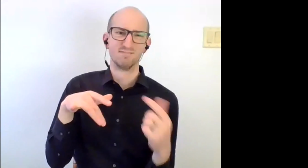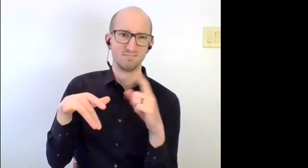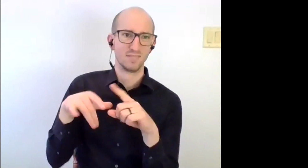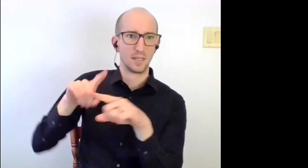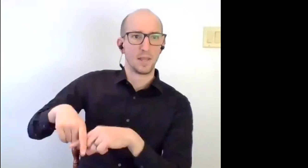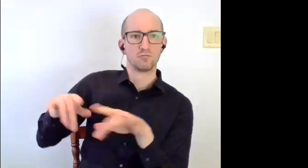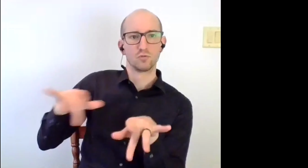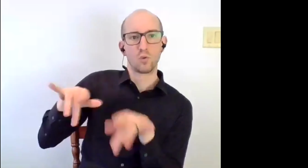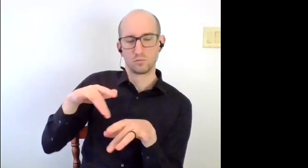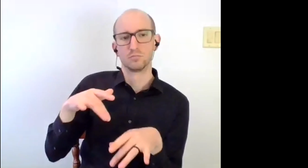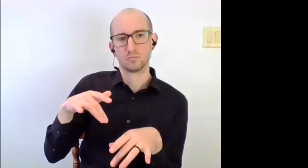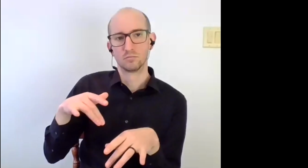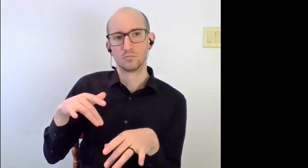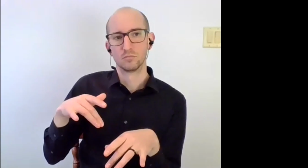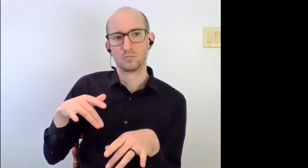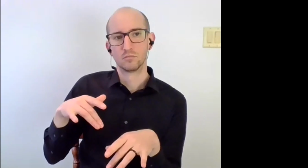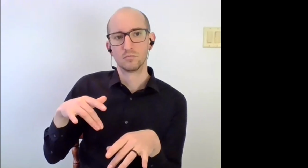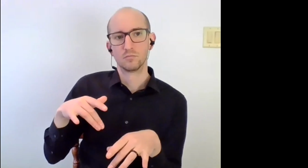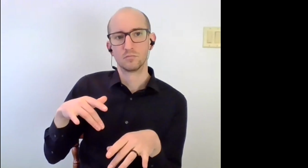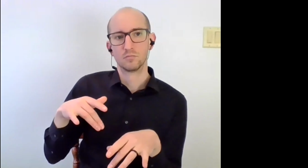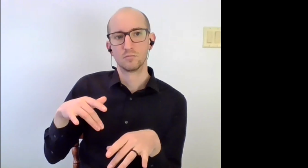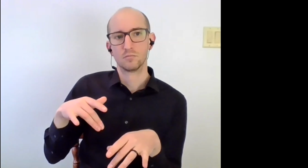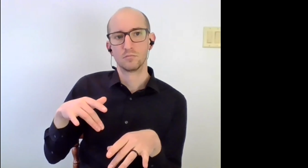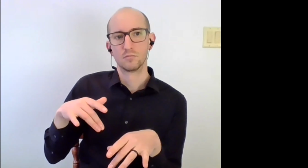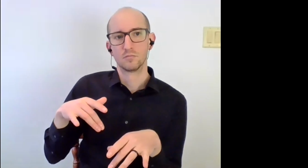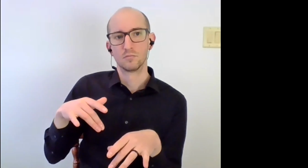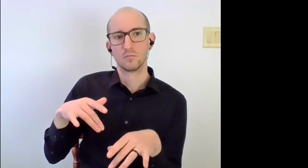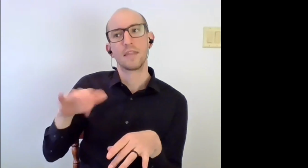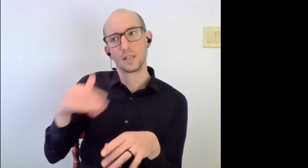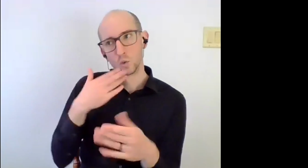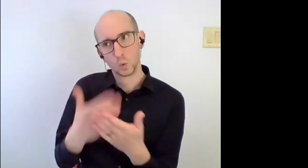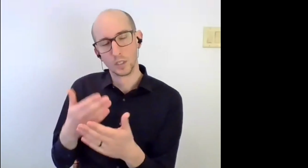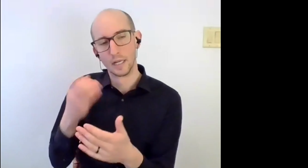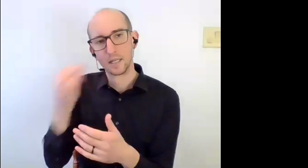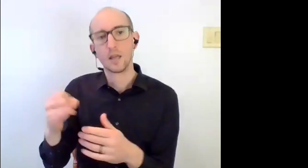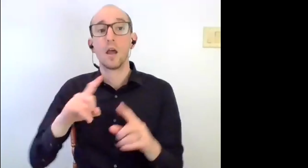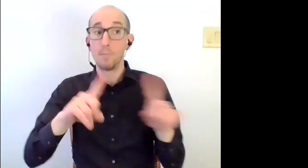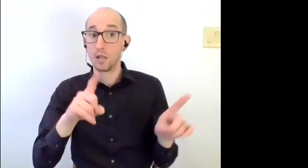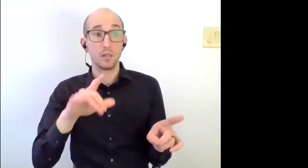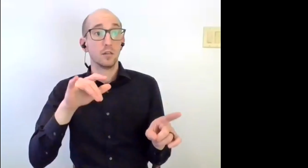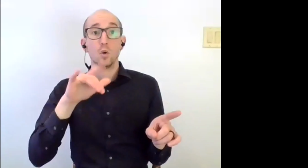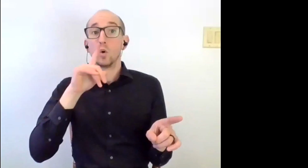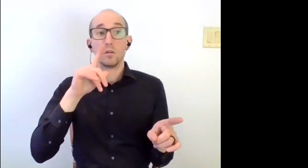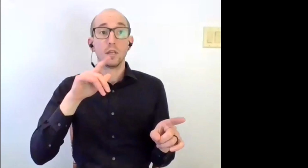practice. But certainly I think having the option of that live